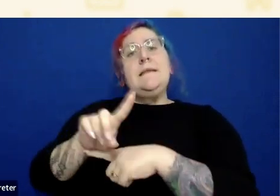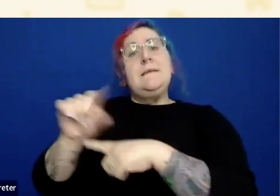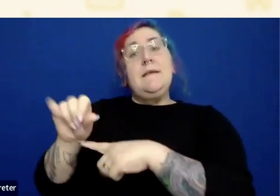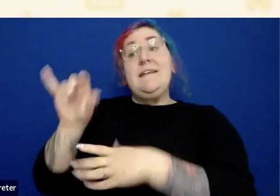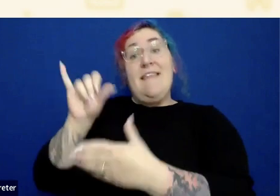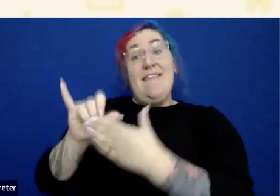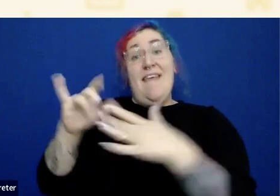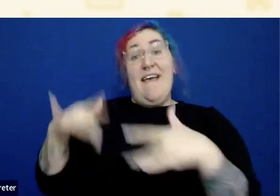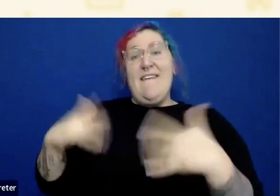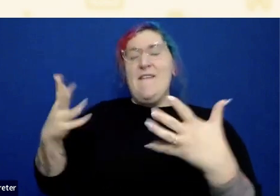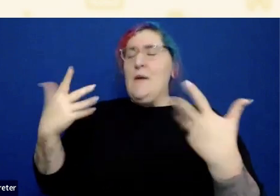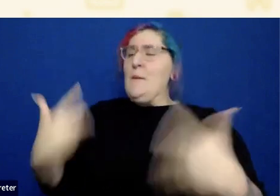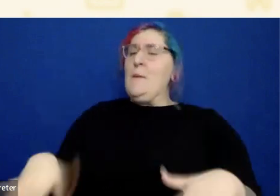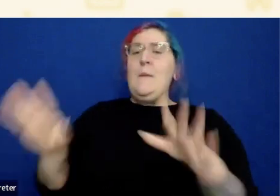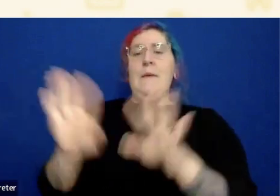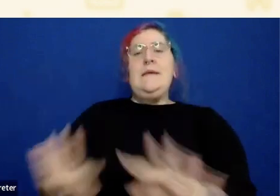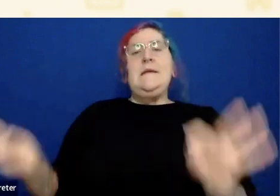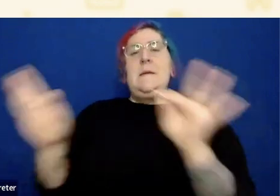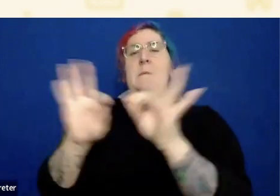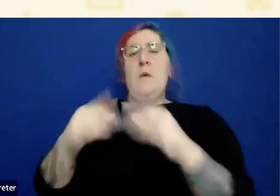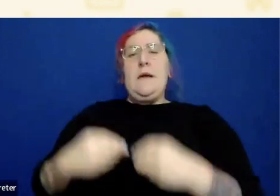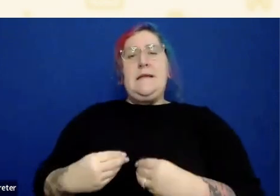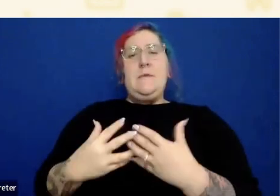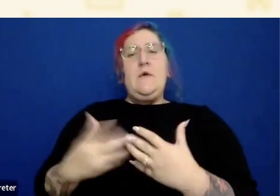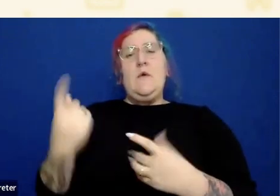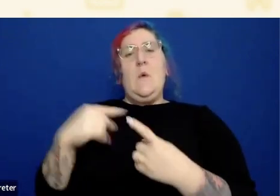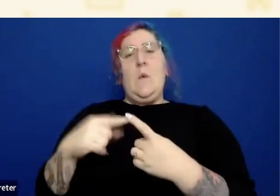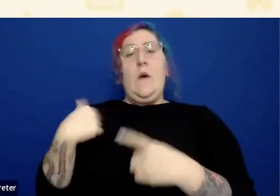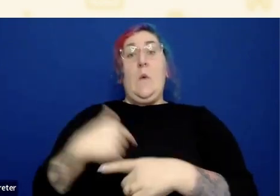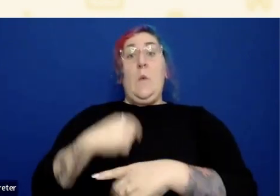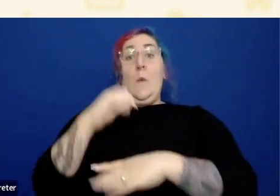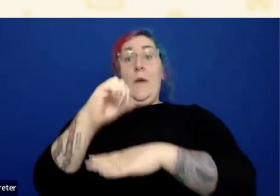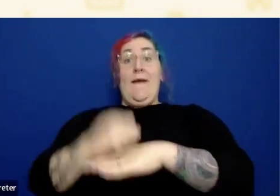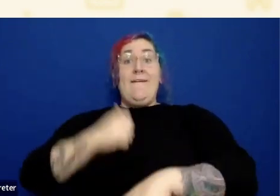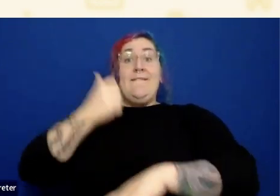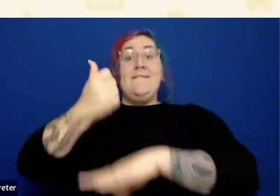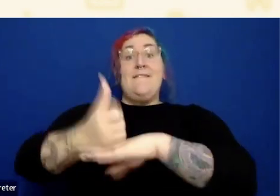for when we founded WordPress Accessibility Day in 2020.